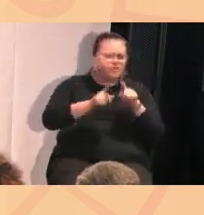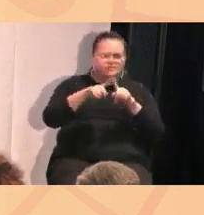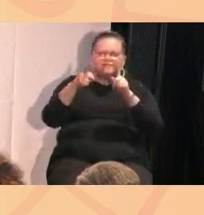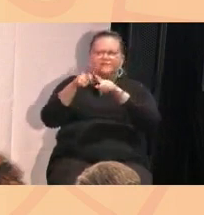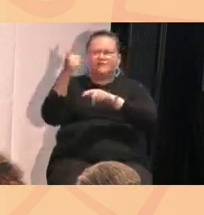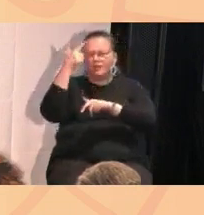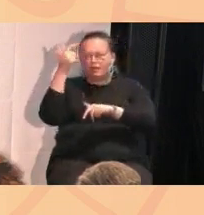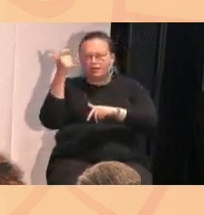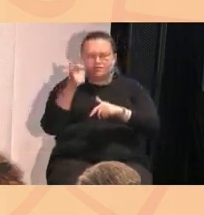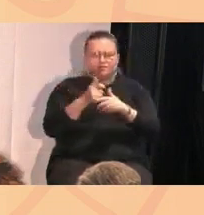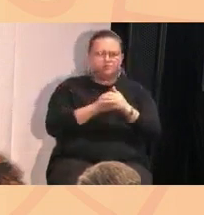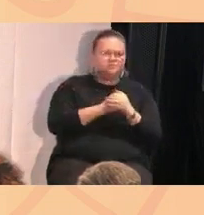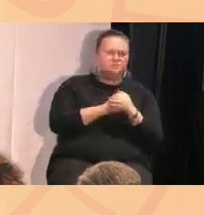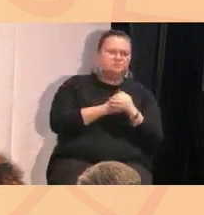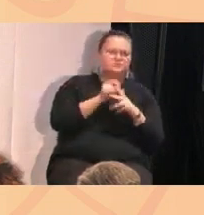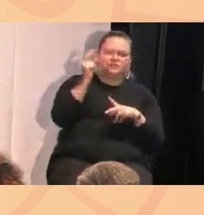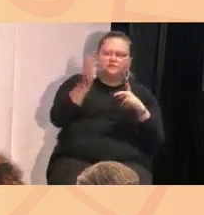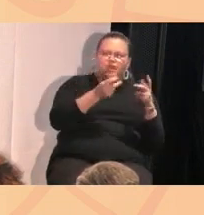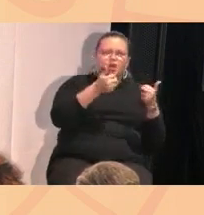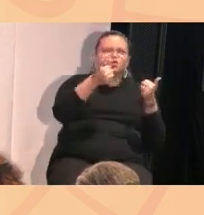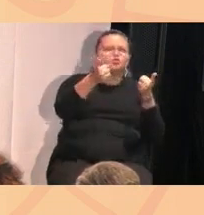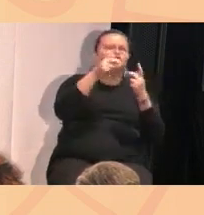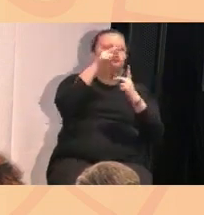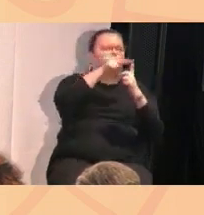Be afraid and do it anyway.